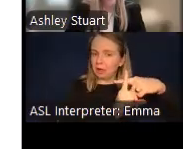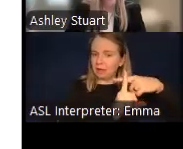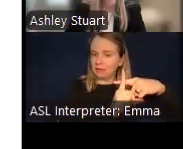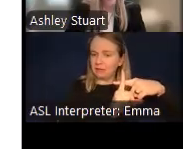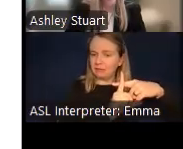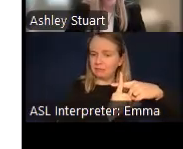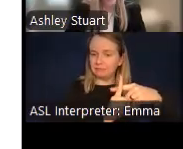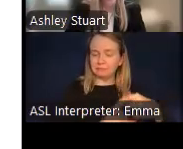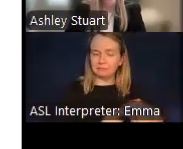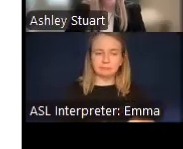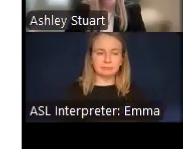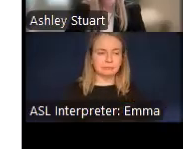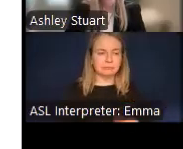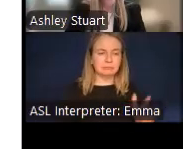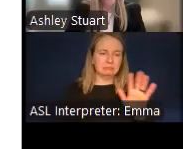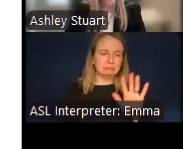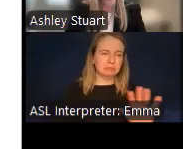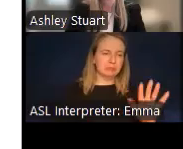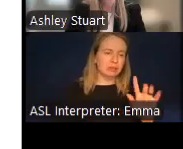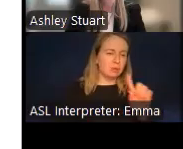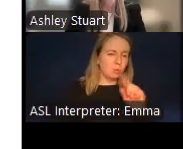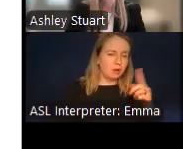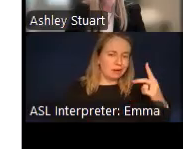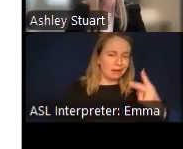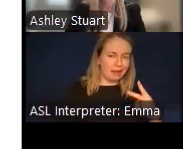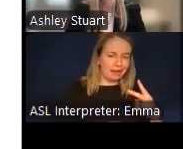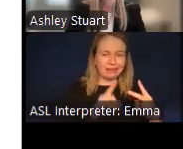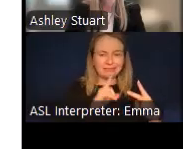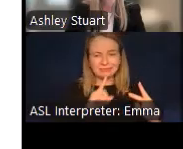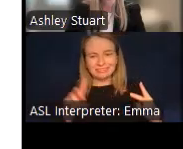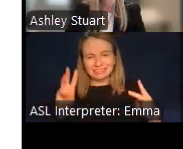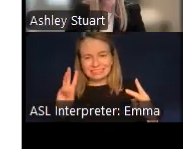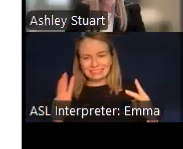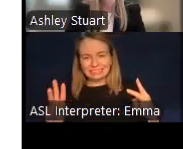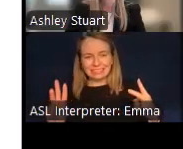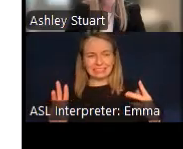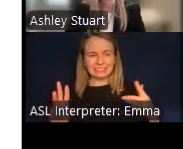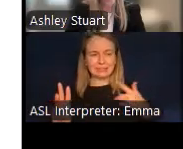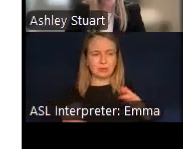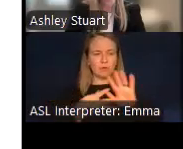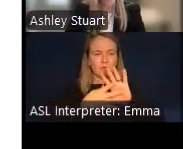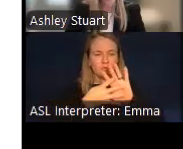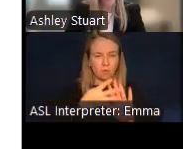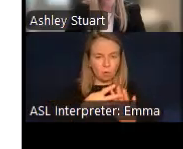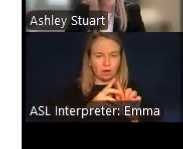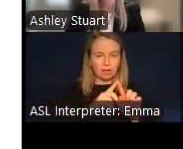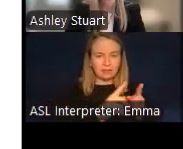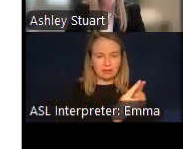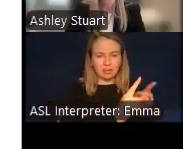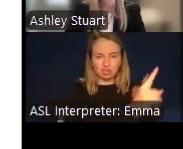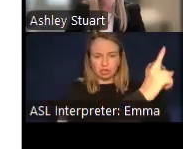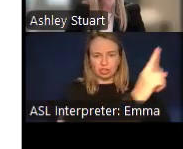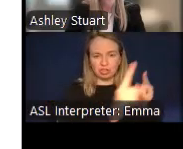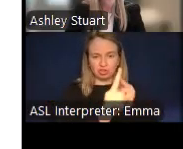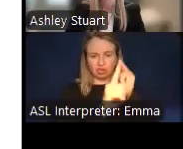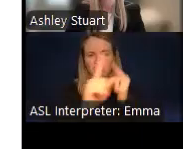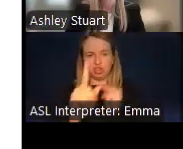and a half and six years of age, there tend to be four distinct trajectories of separation anxiety,